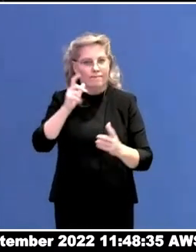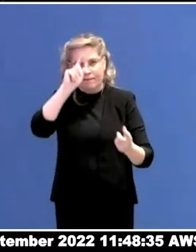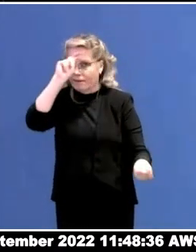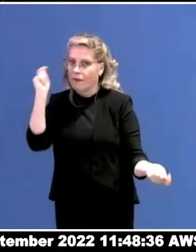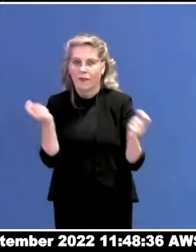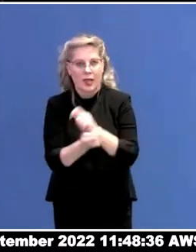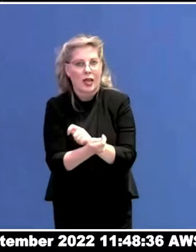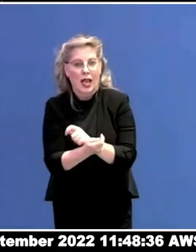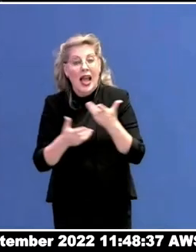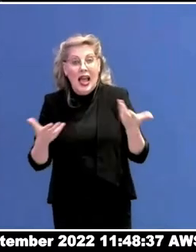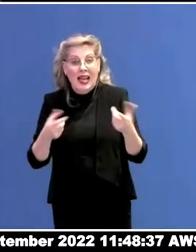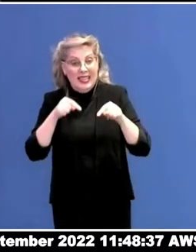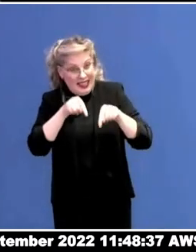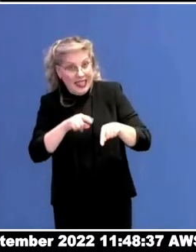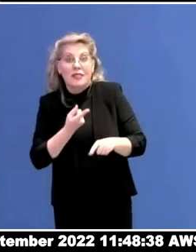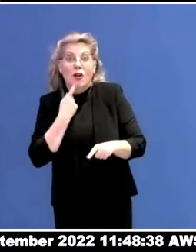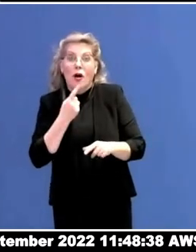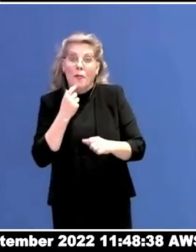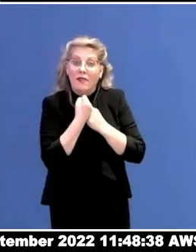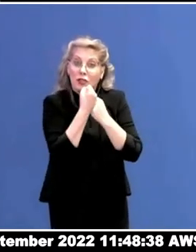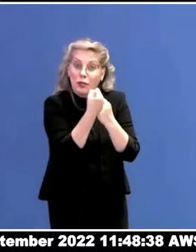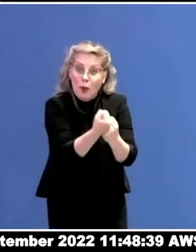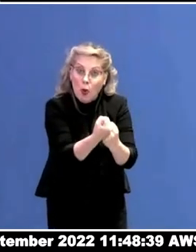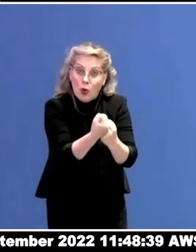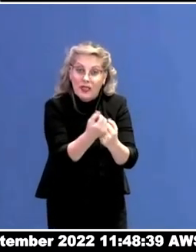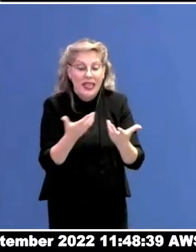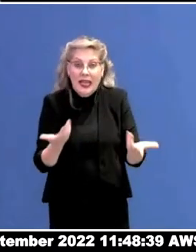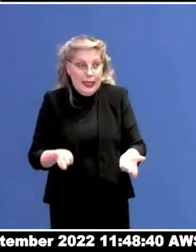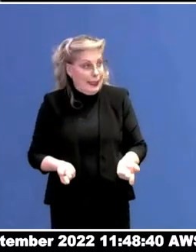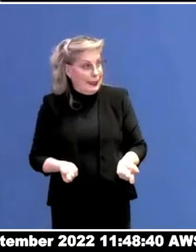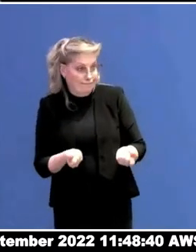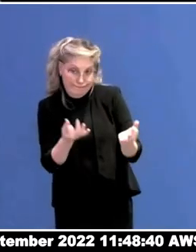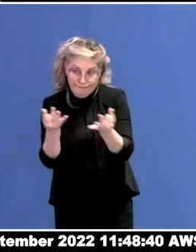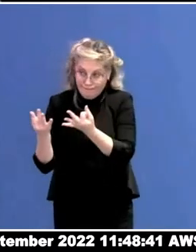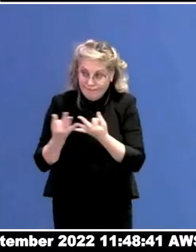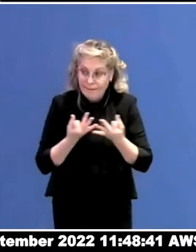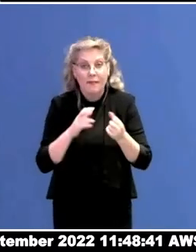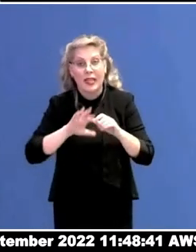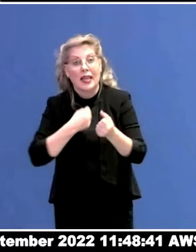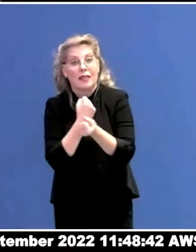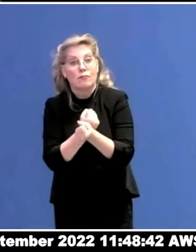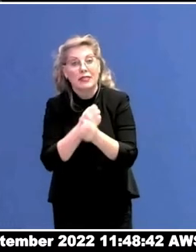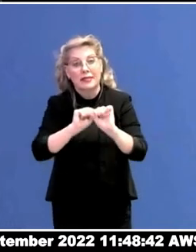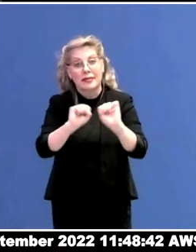prison system. Keep all that with the assertive outreach which is 24/7 so you can help and respond.